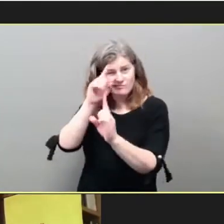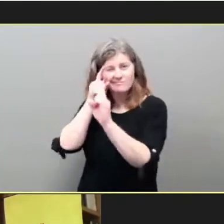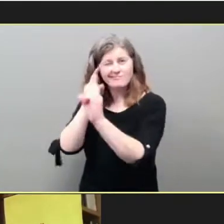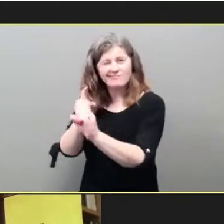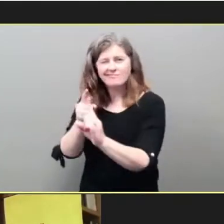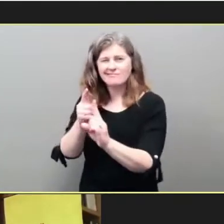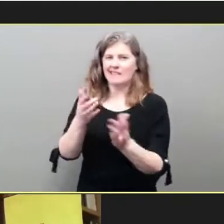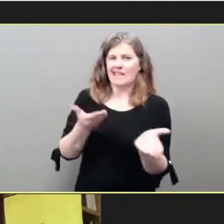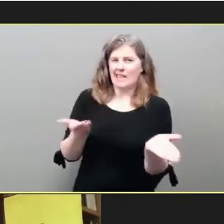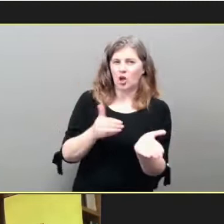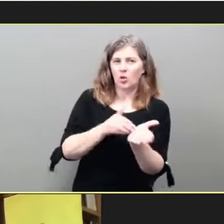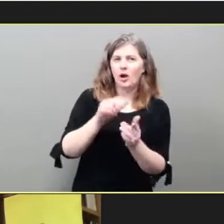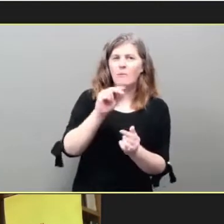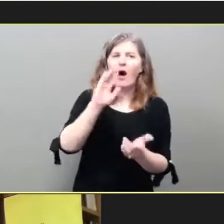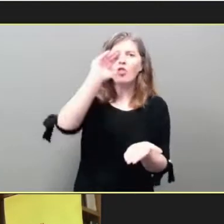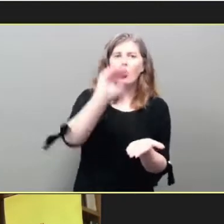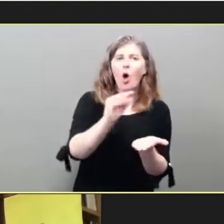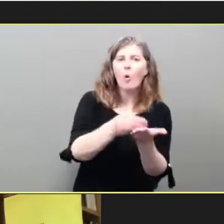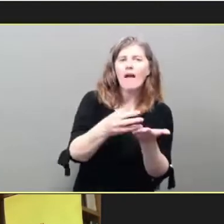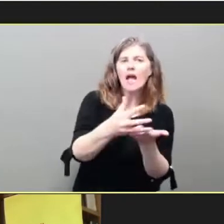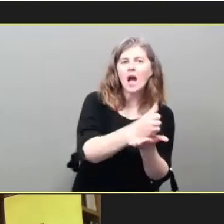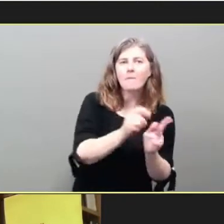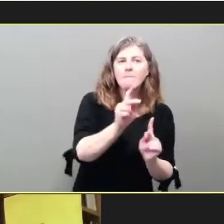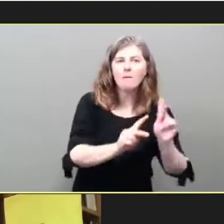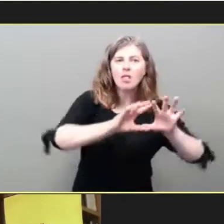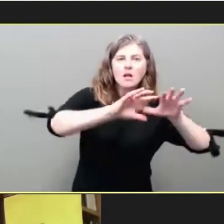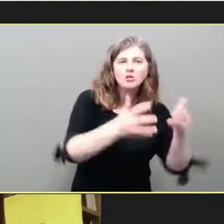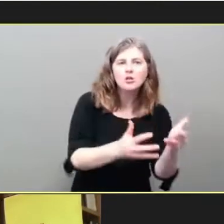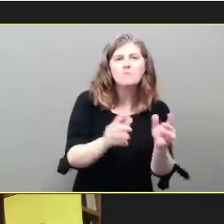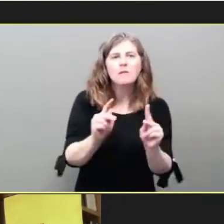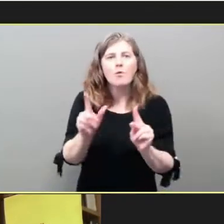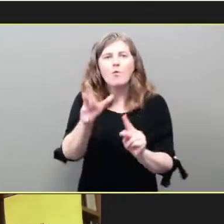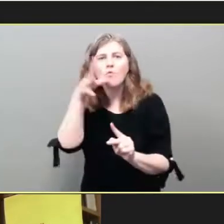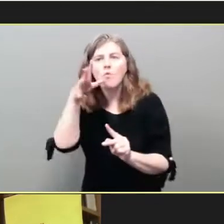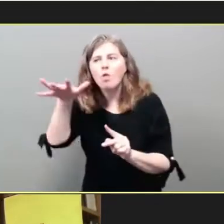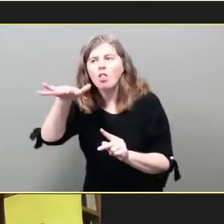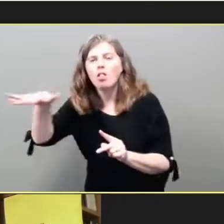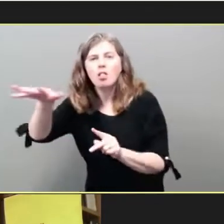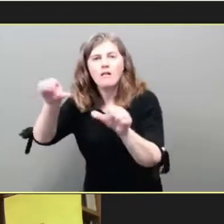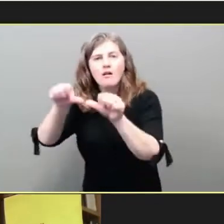deal with lower income populations and people in rural areas. And uh they're